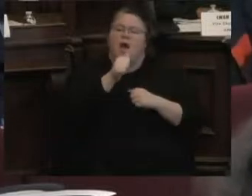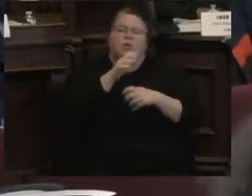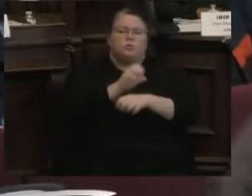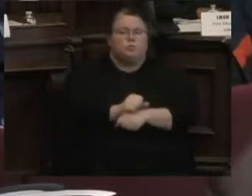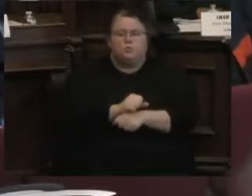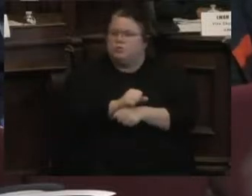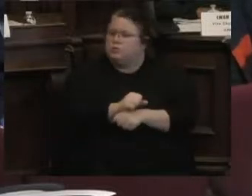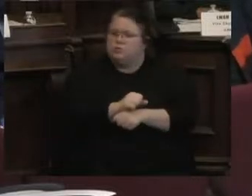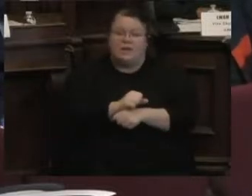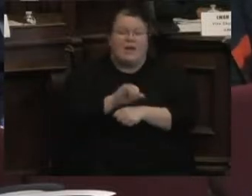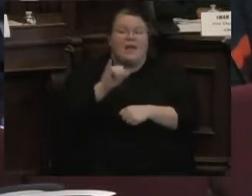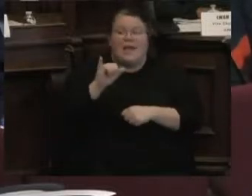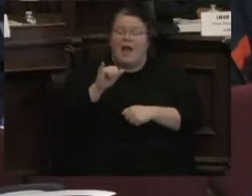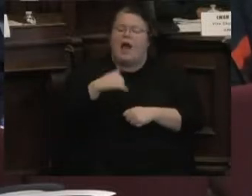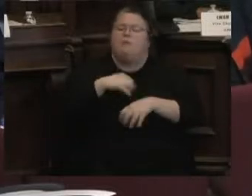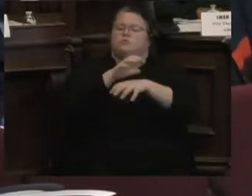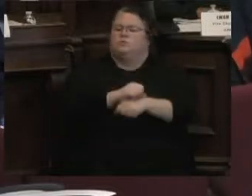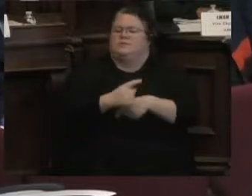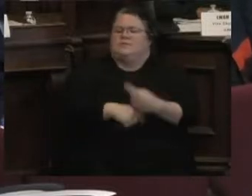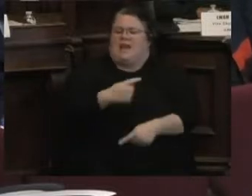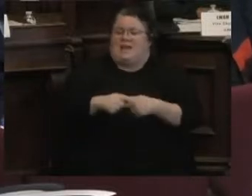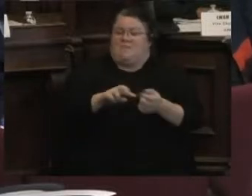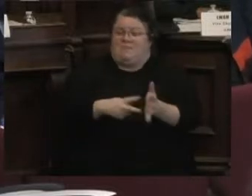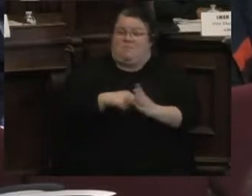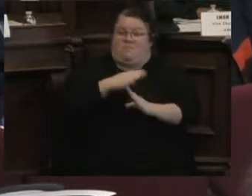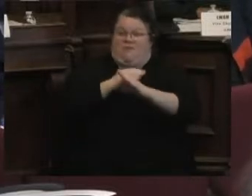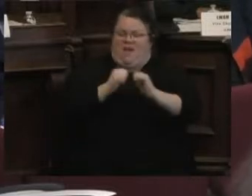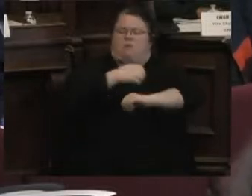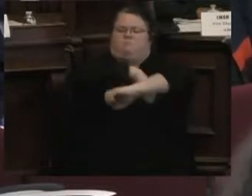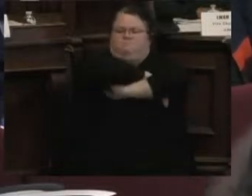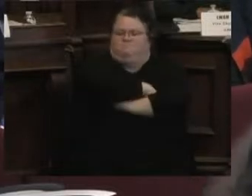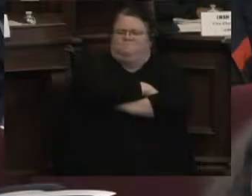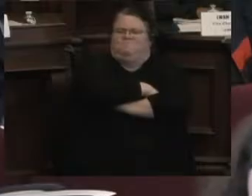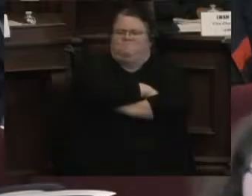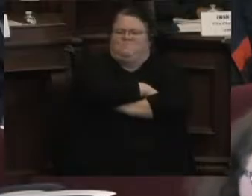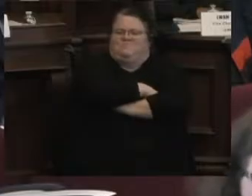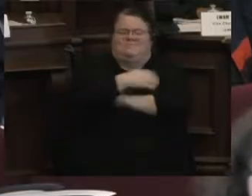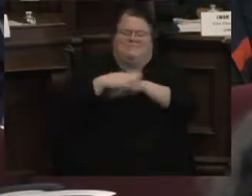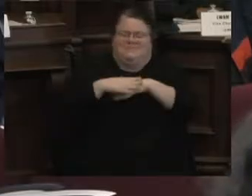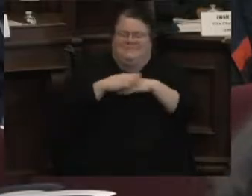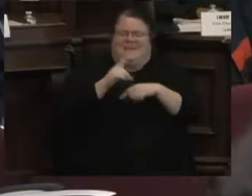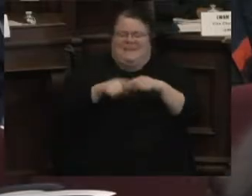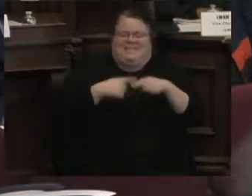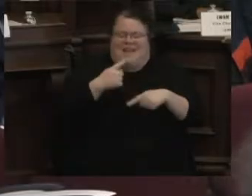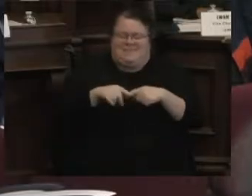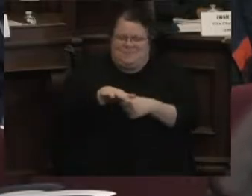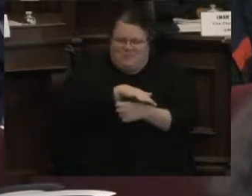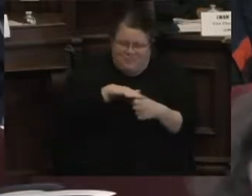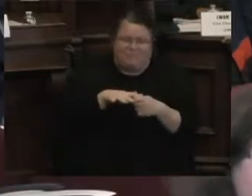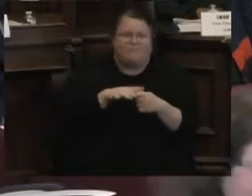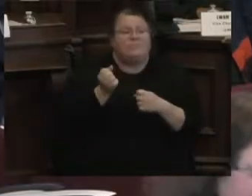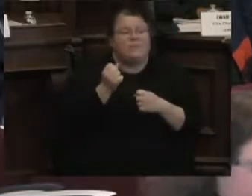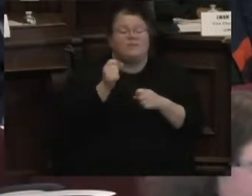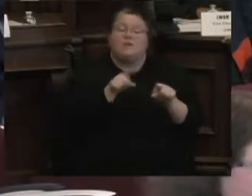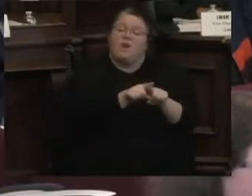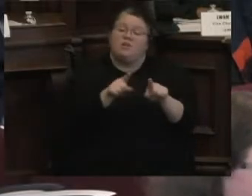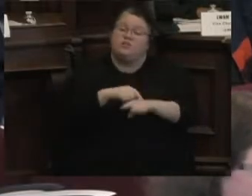language. And so I'm not standing here talking with you and signing. I often cross my